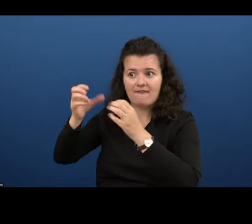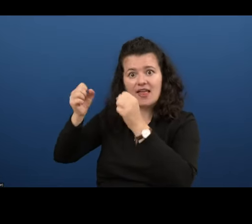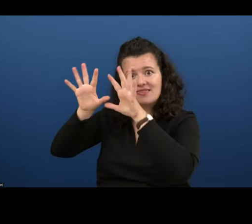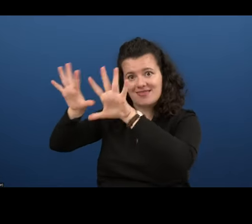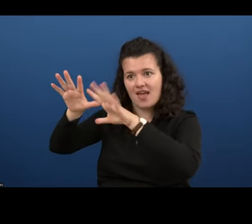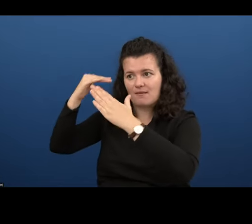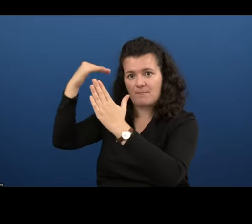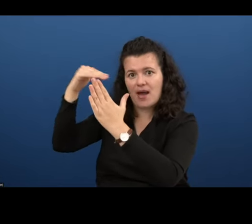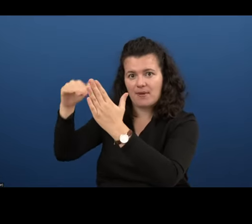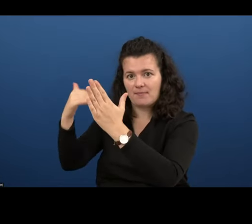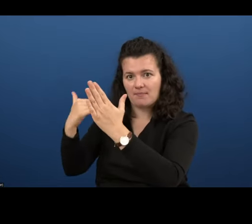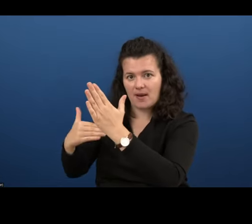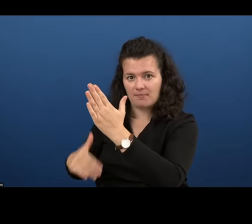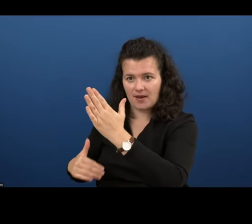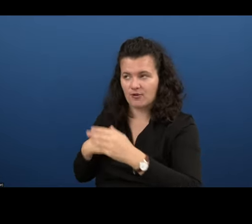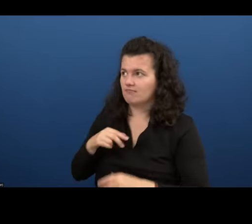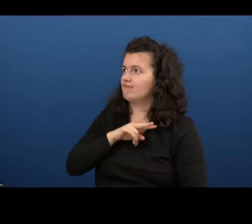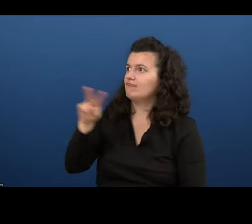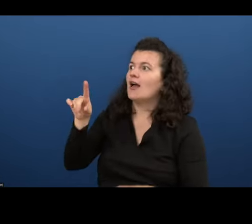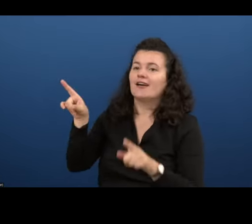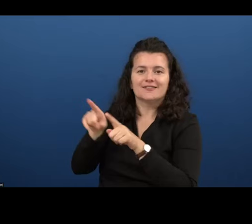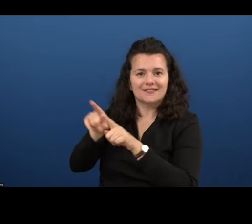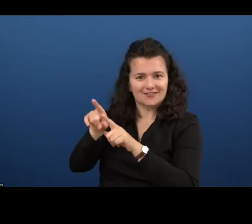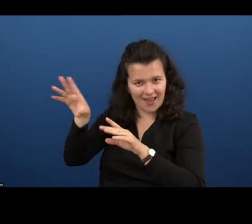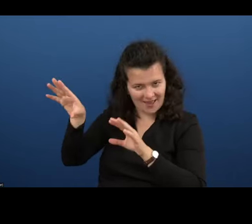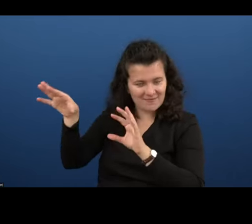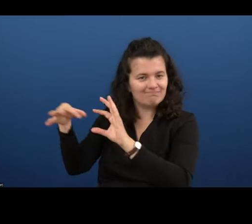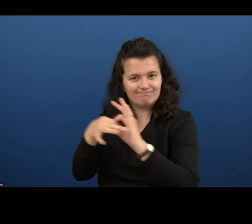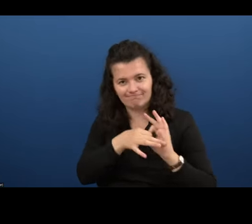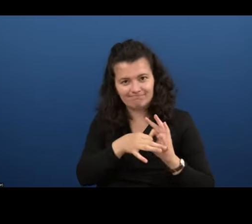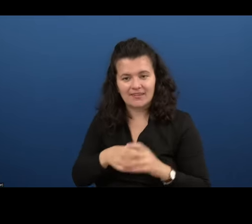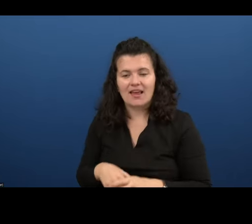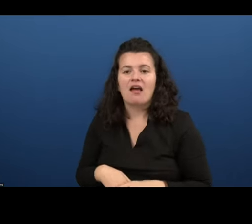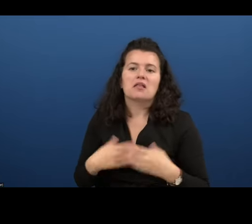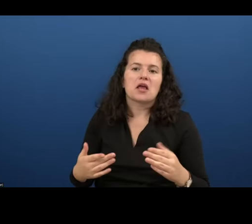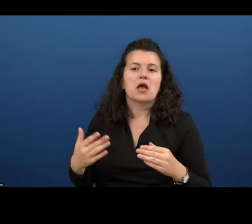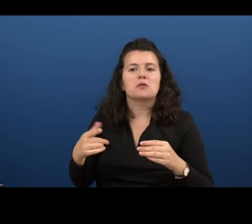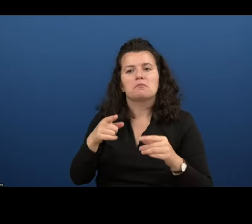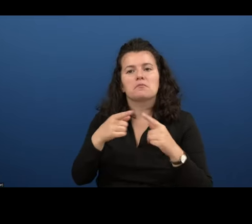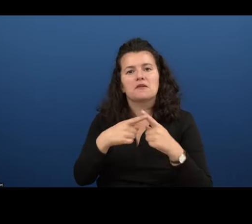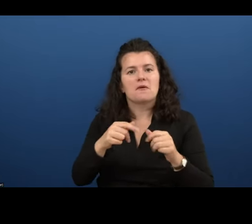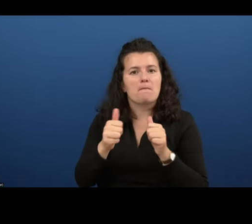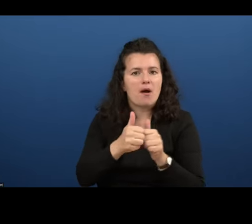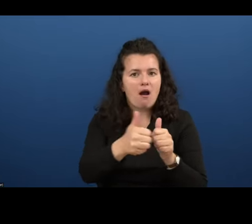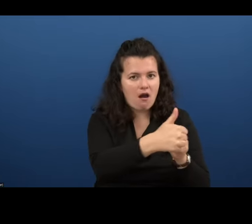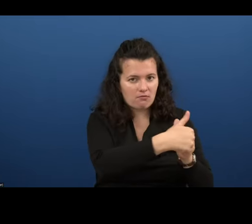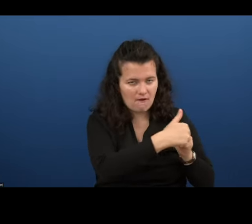12:04:37 We've partnered with the other networks as I said earlier on. And in our recent AGM